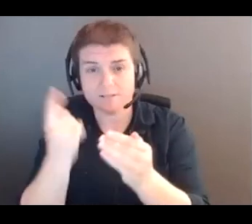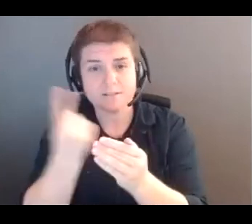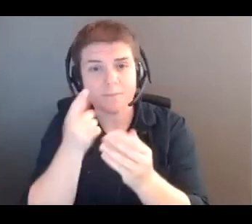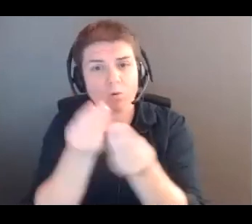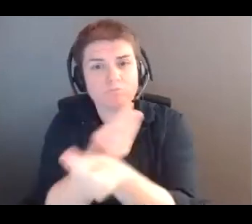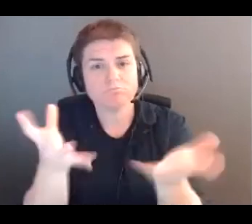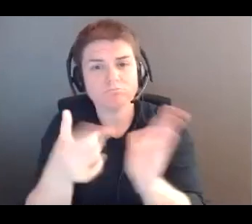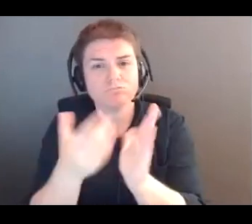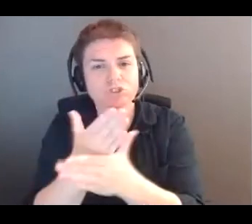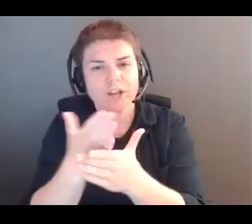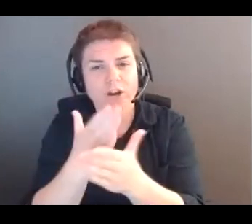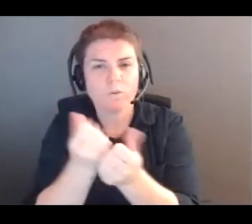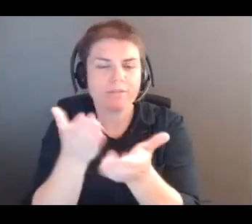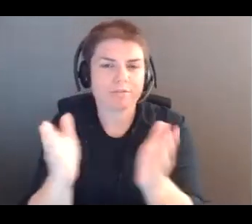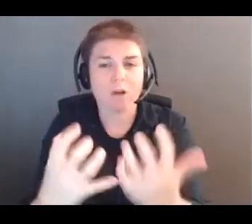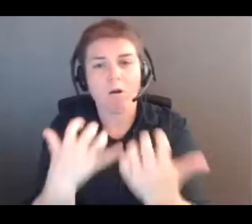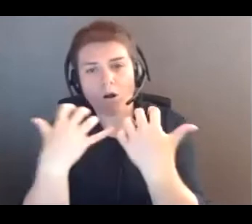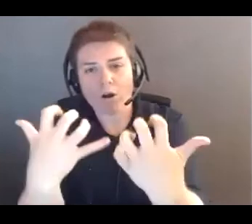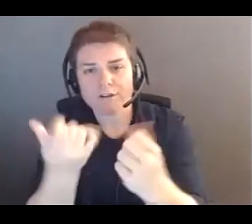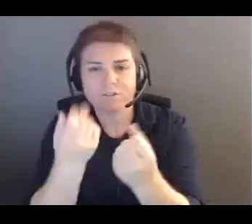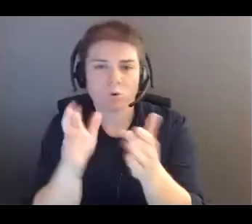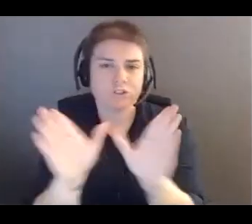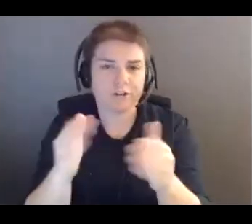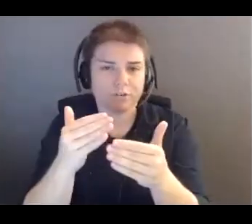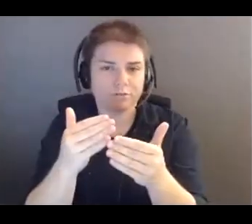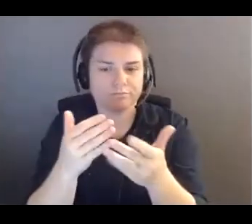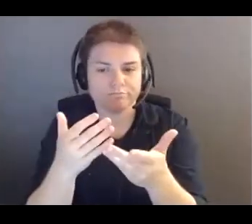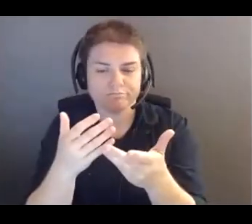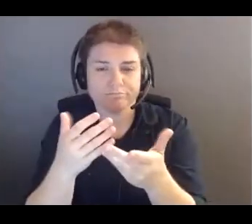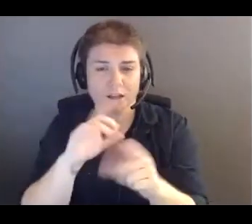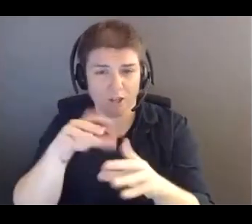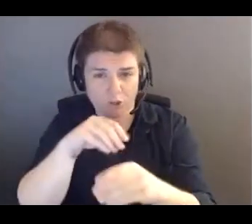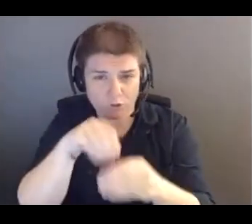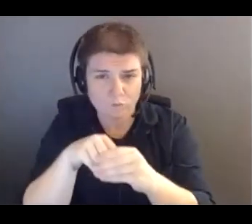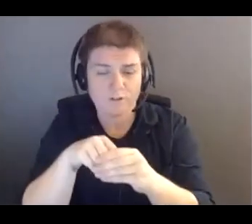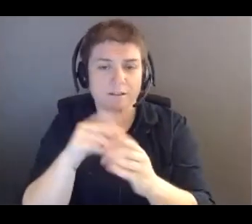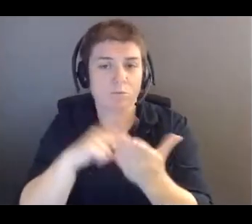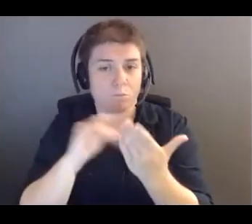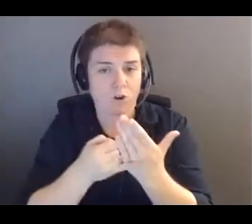or the general public as part of the project timeline and goals for this grant application.